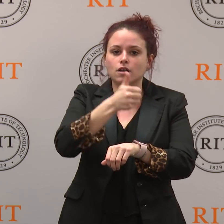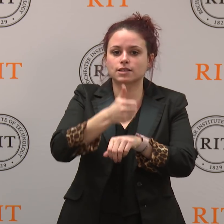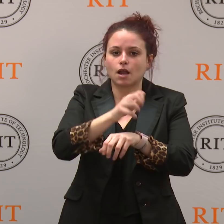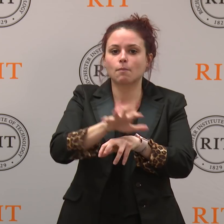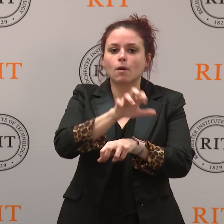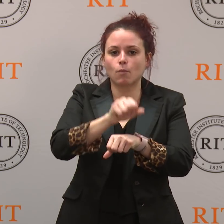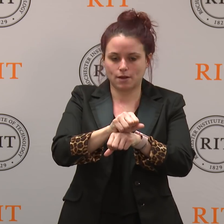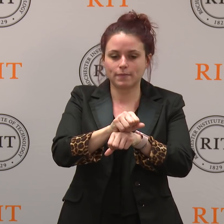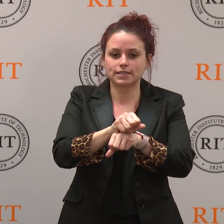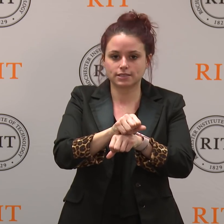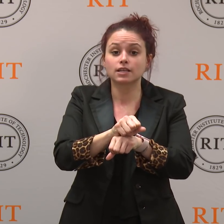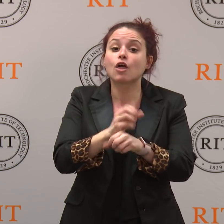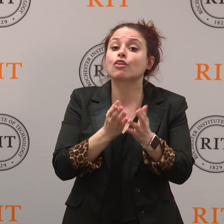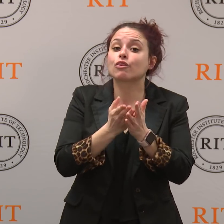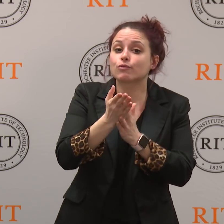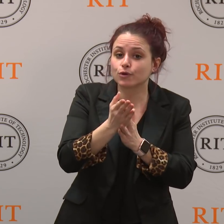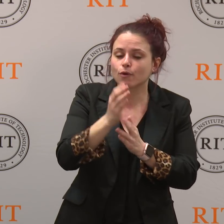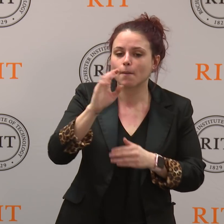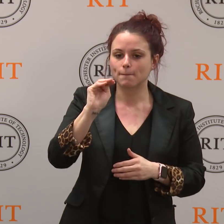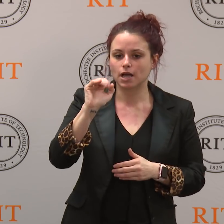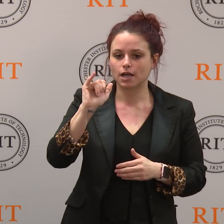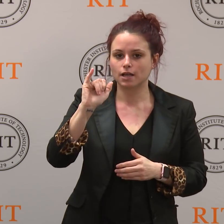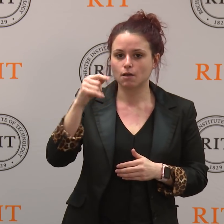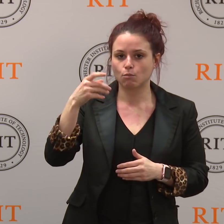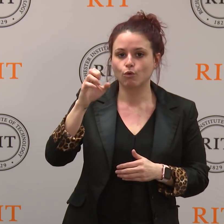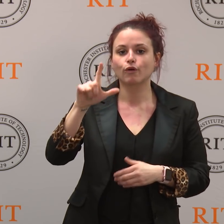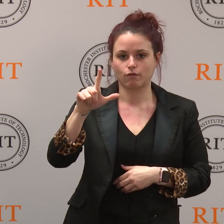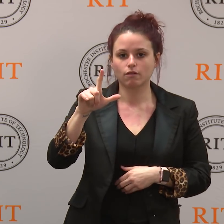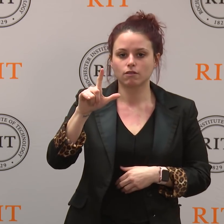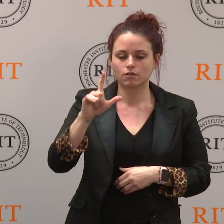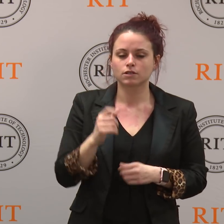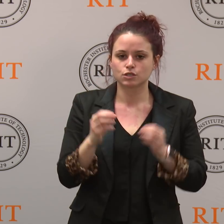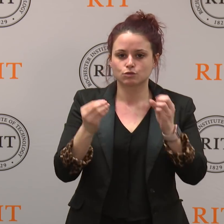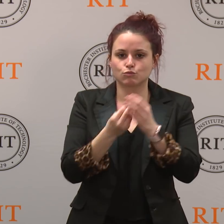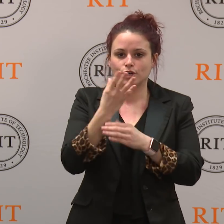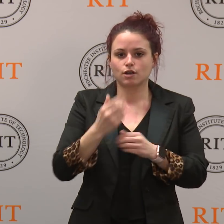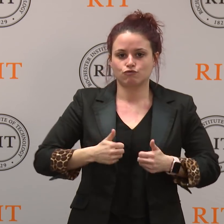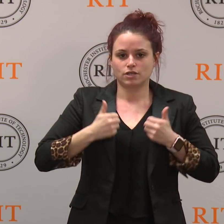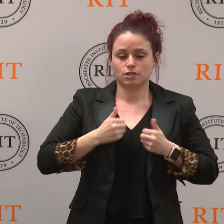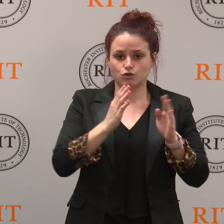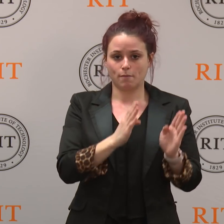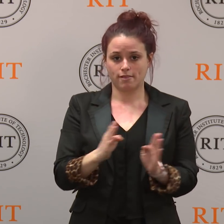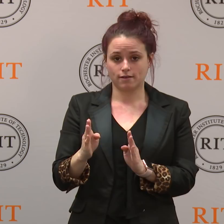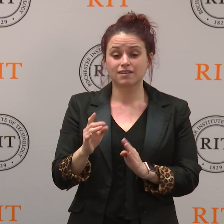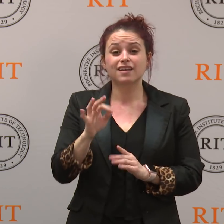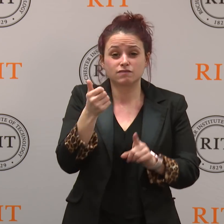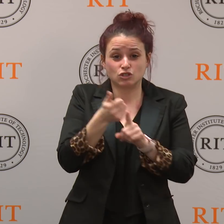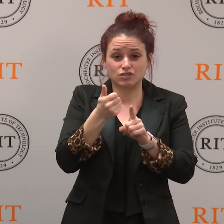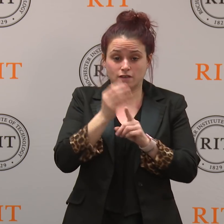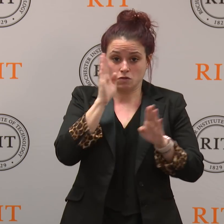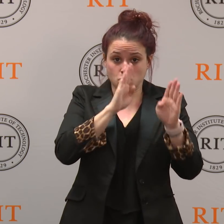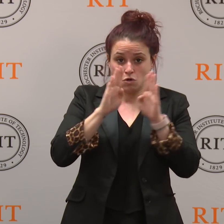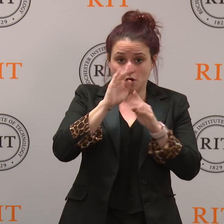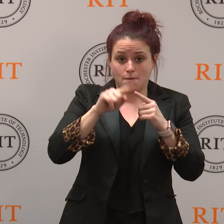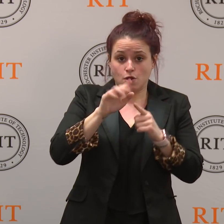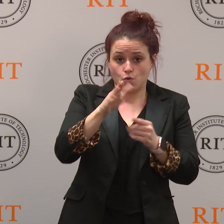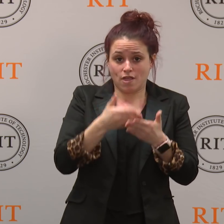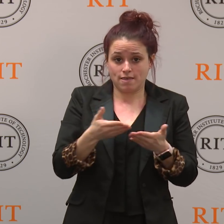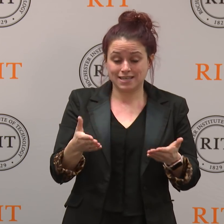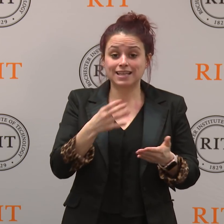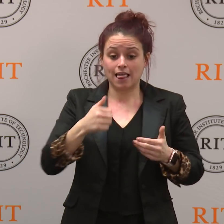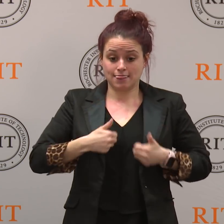Plan on the mylife portal. If you are worried about your belongings, and live in RIT Housing,